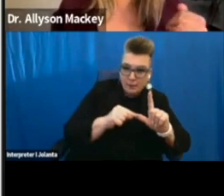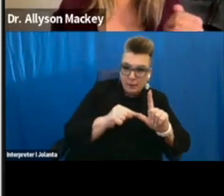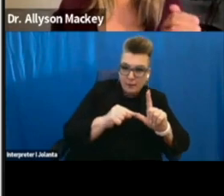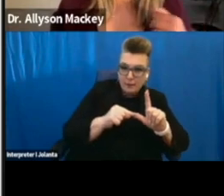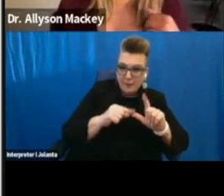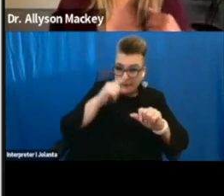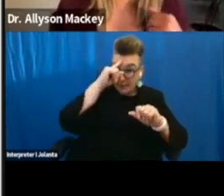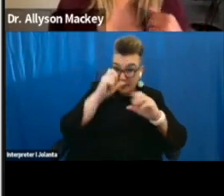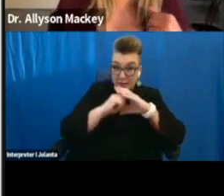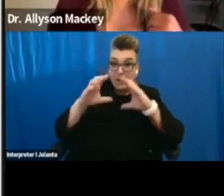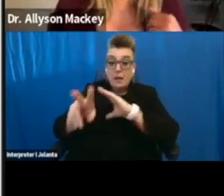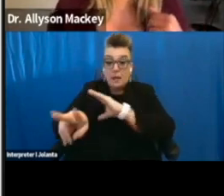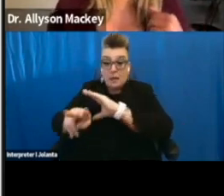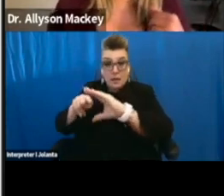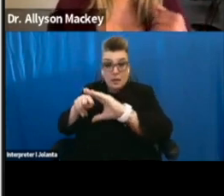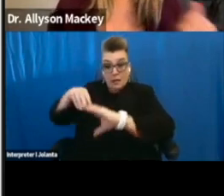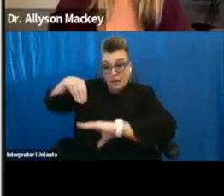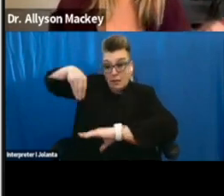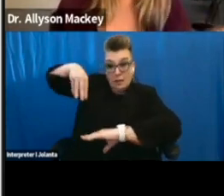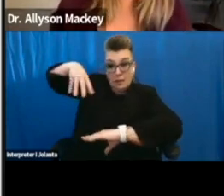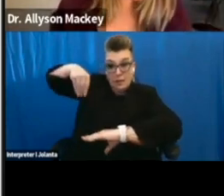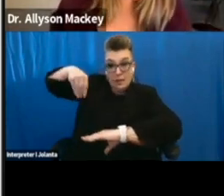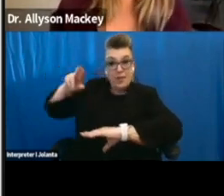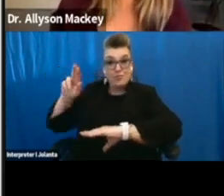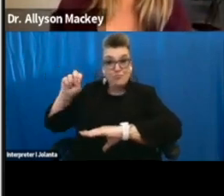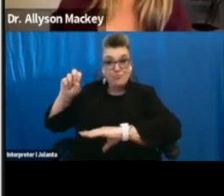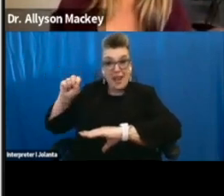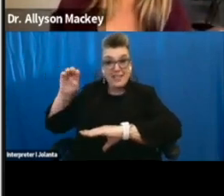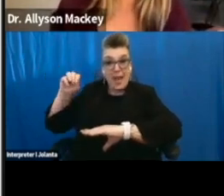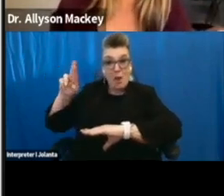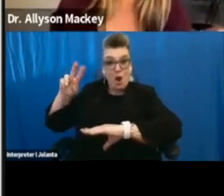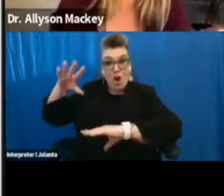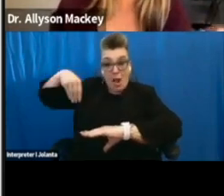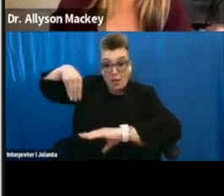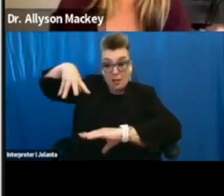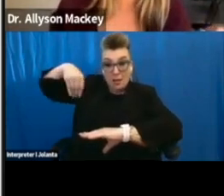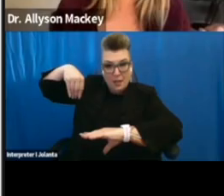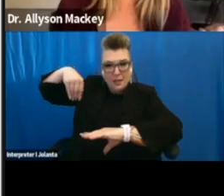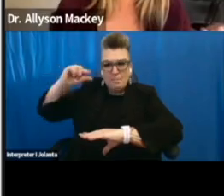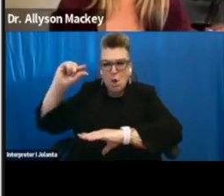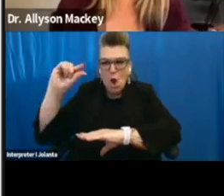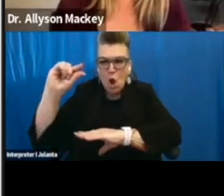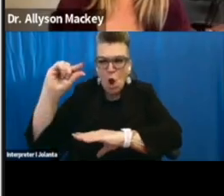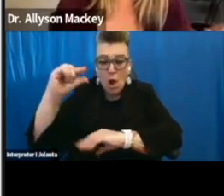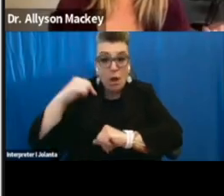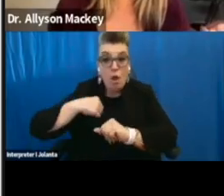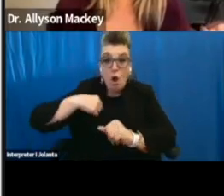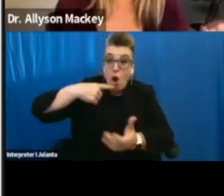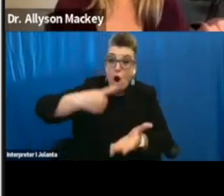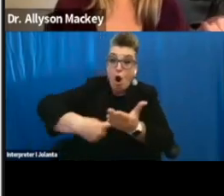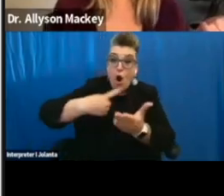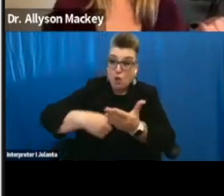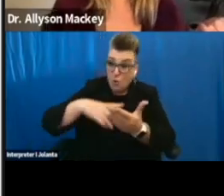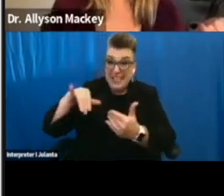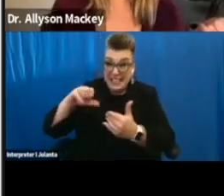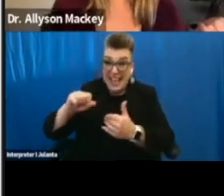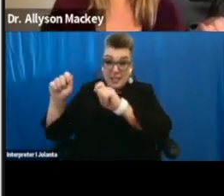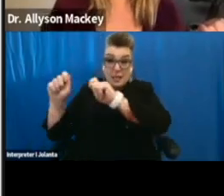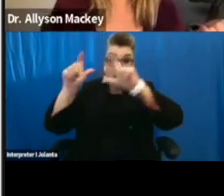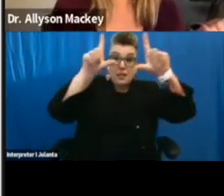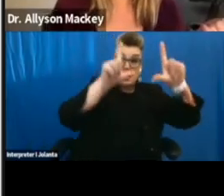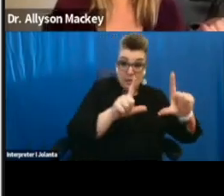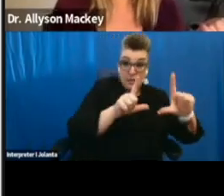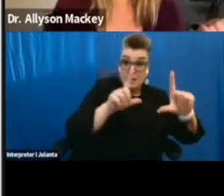MRI but what I like to argue is that while voxels are big brains are bigger so you can